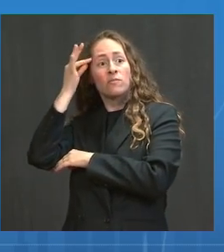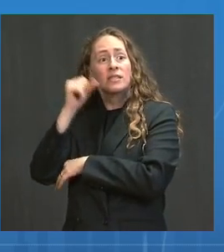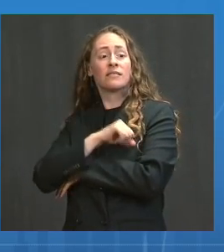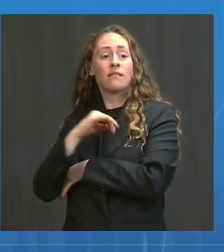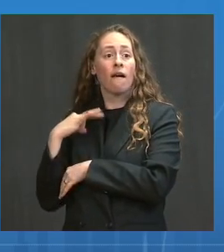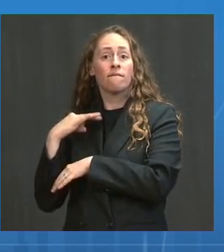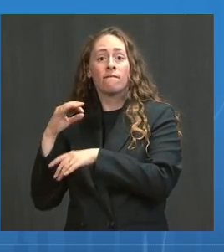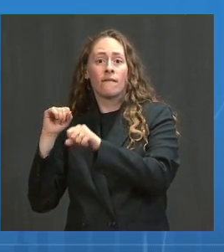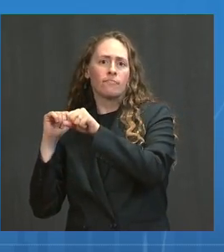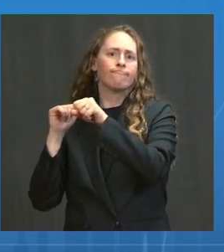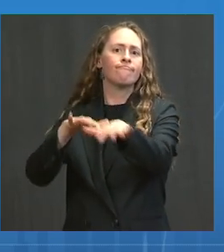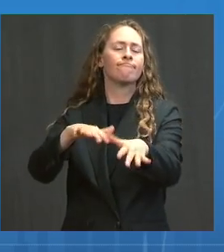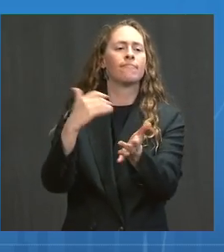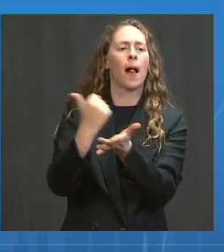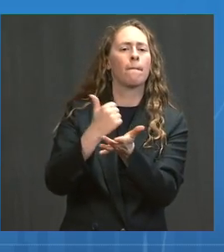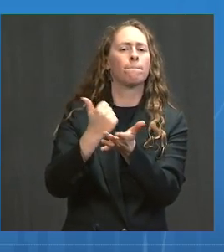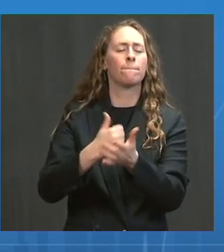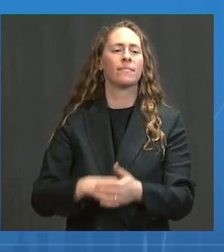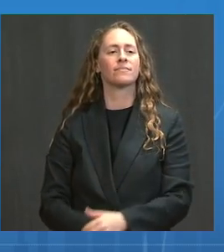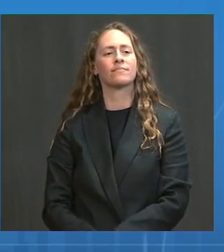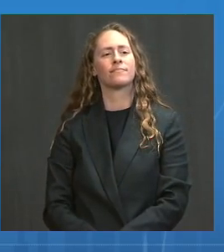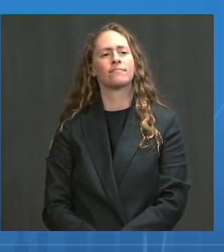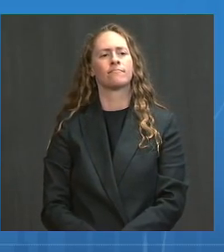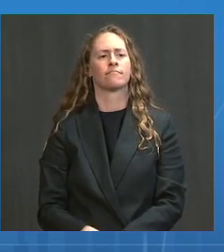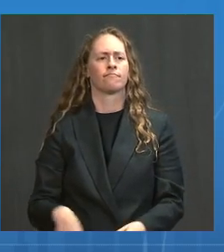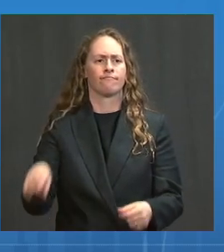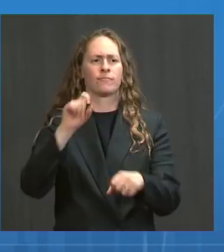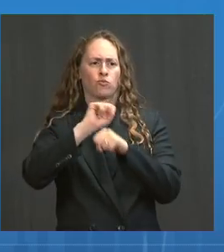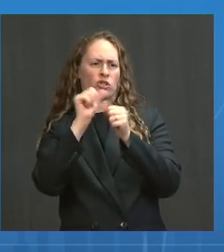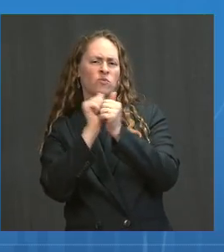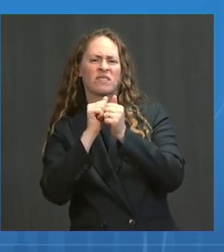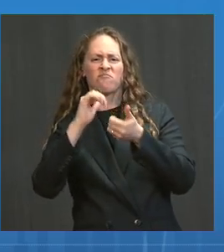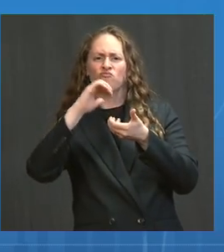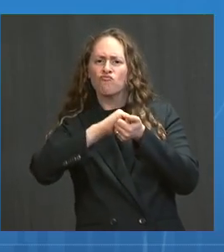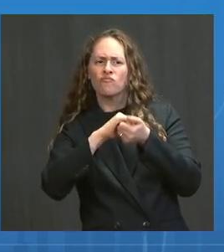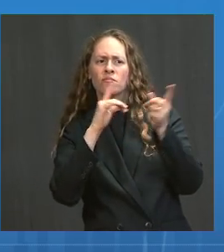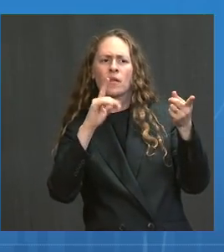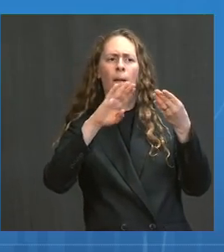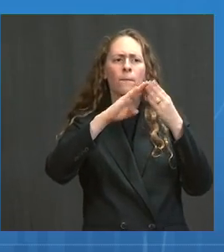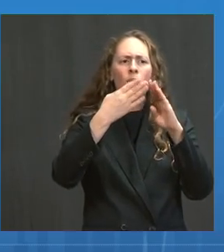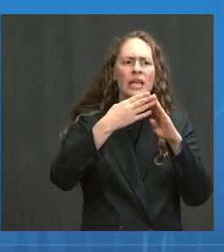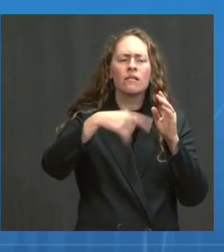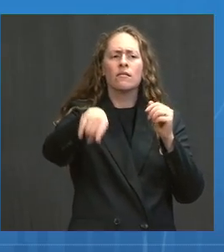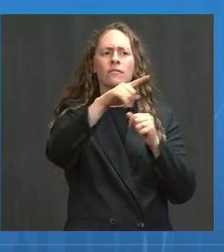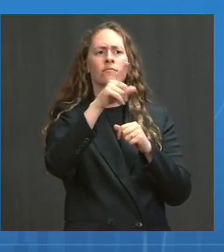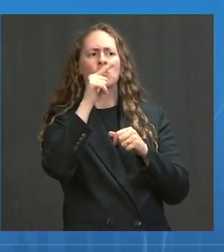These are dedicated teams working with communities at higher risk for or already experiencing outbreaks